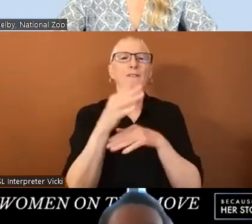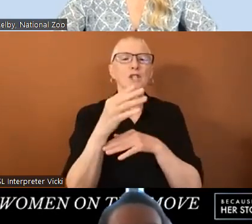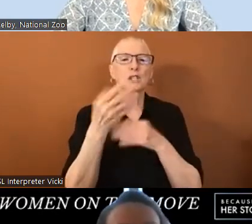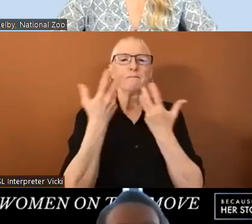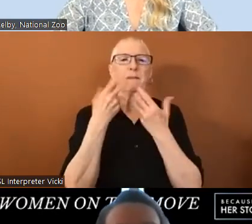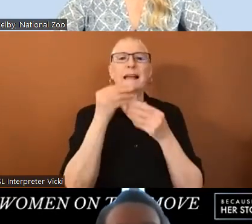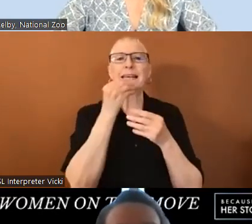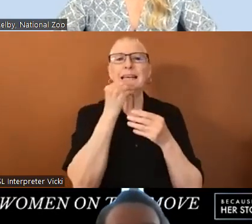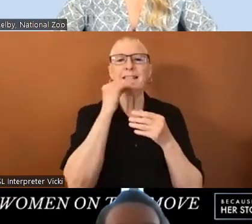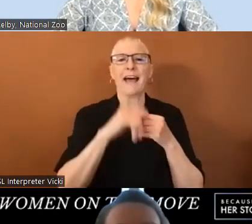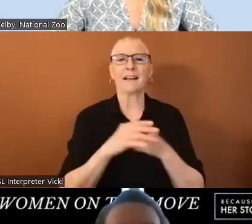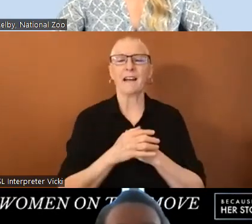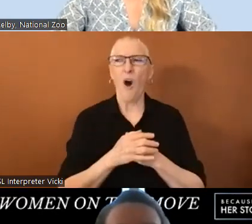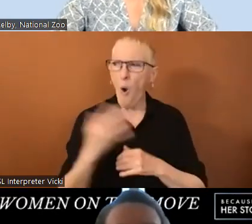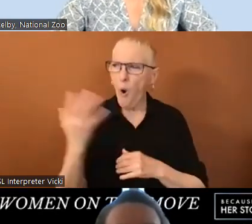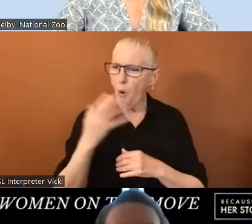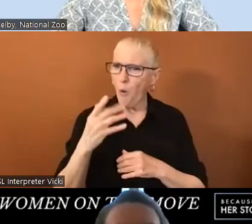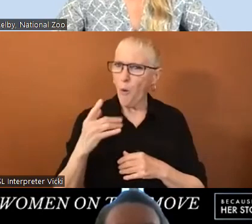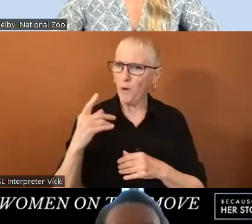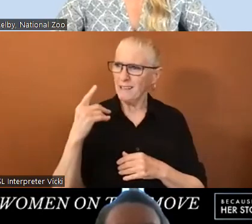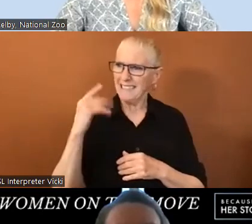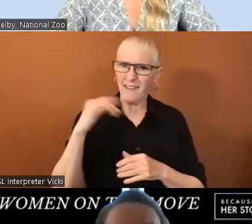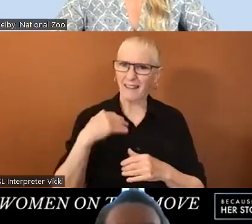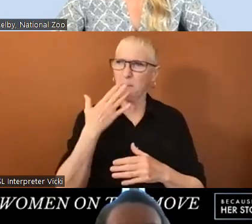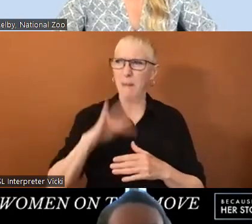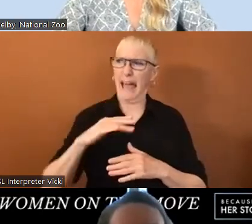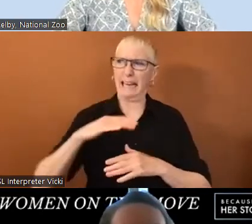Shelby: Oh my goodness. Sounds like they might have some bad table manners spitting out all the water.